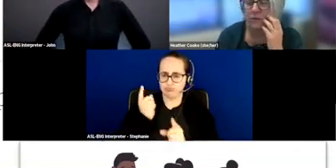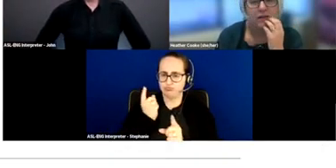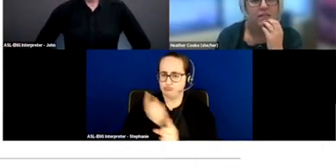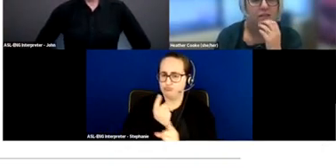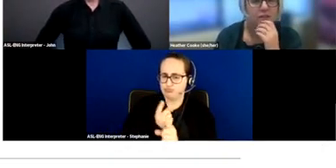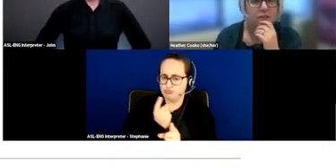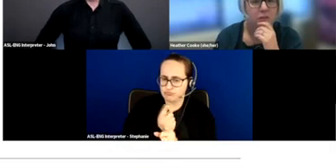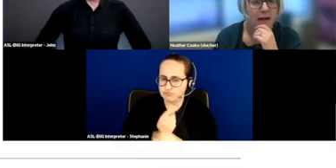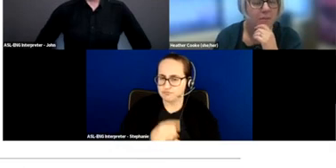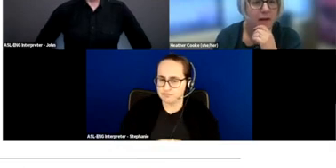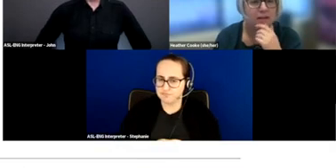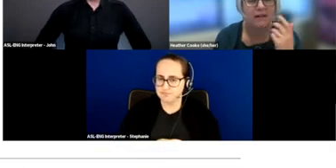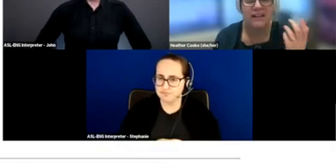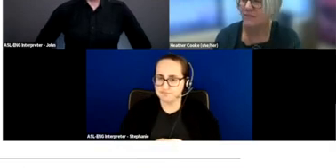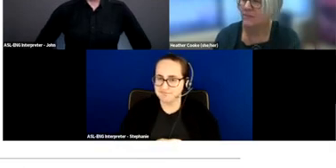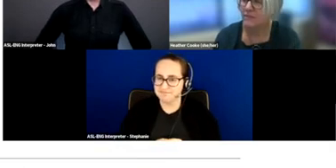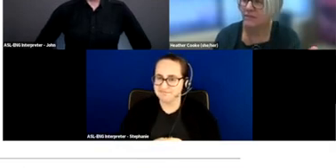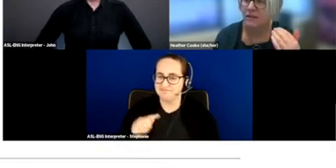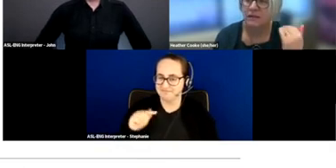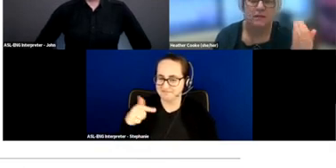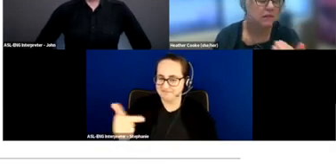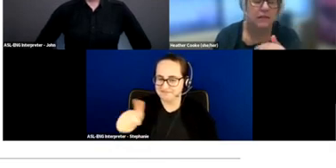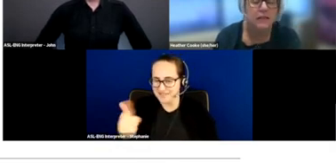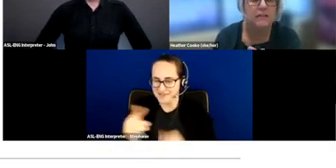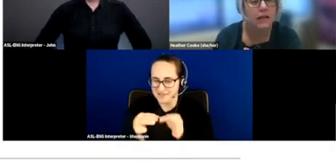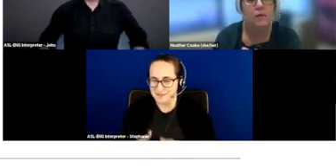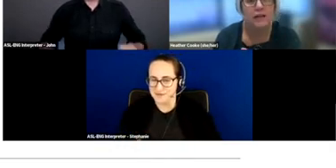So just to to wrap up and kind of some of the the key takeaways